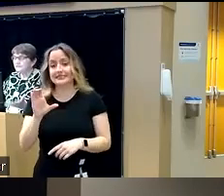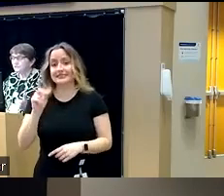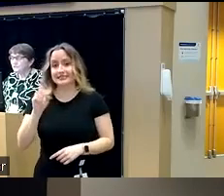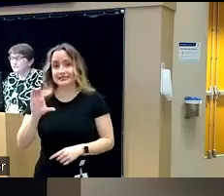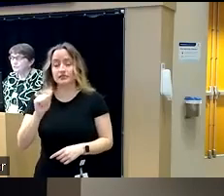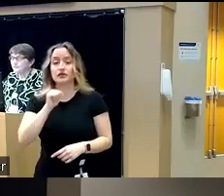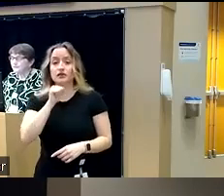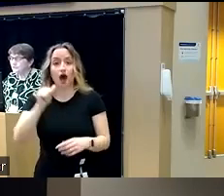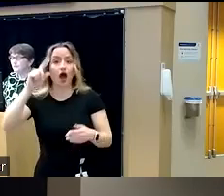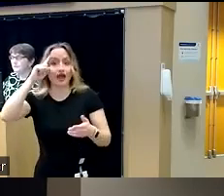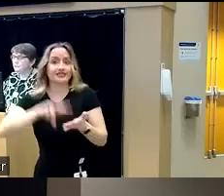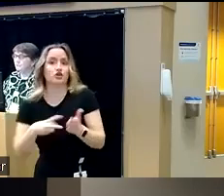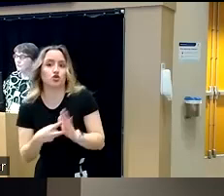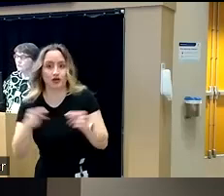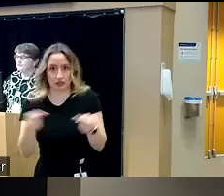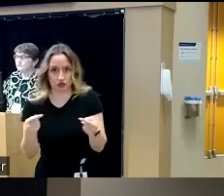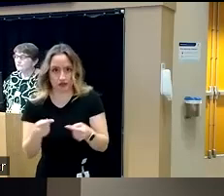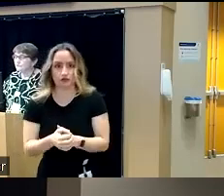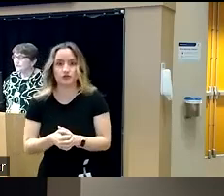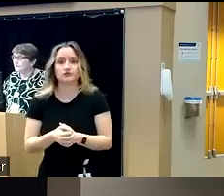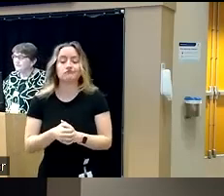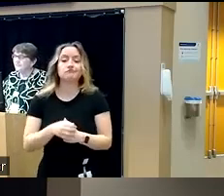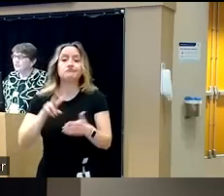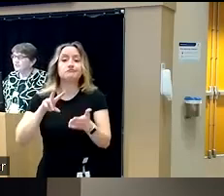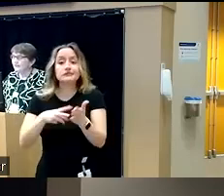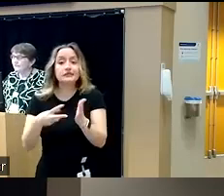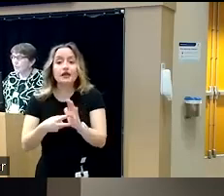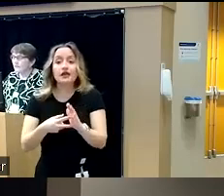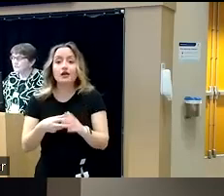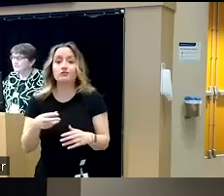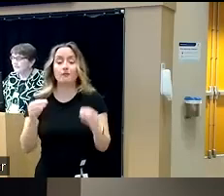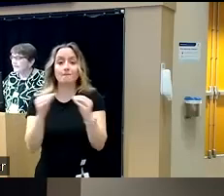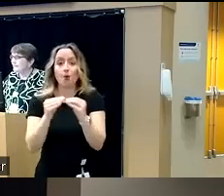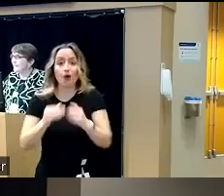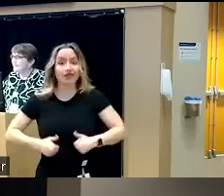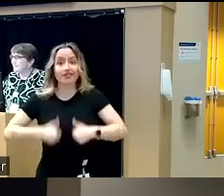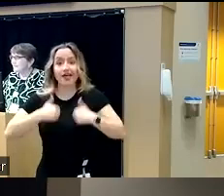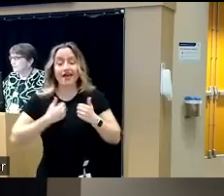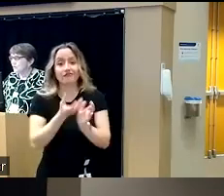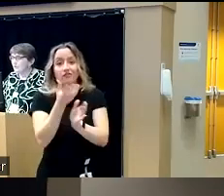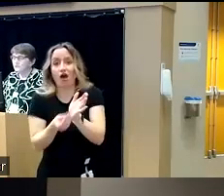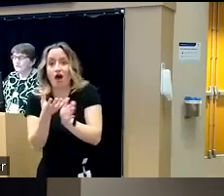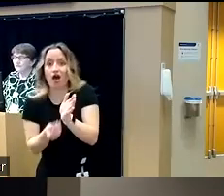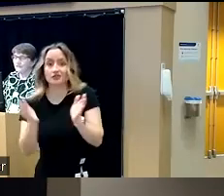unintentional injury contributed to more years of potential life lost than any other cause of